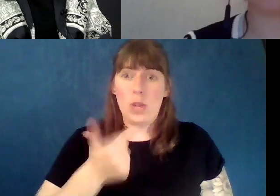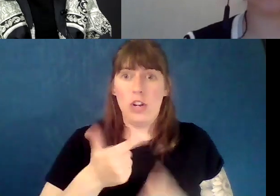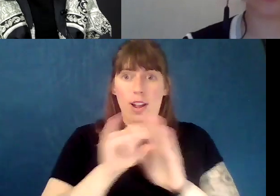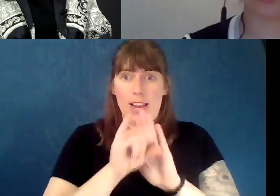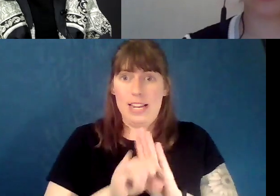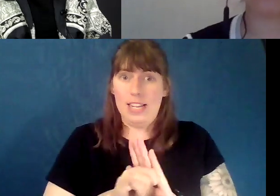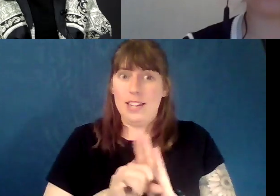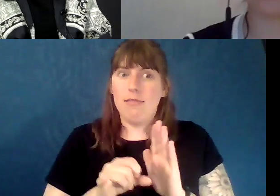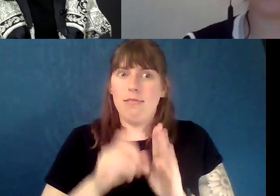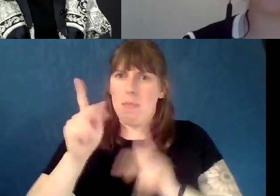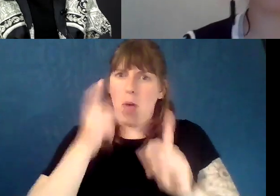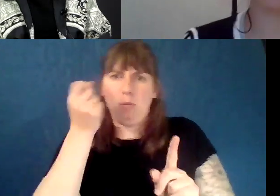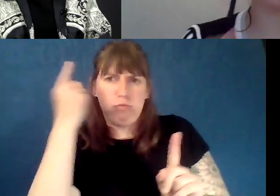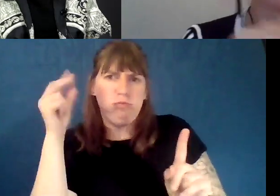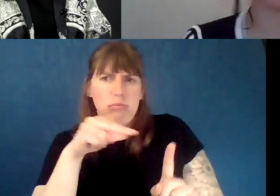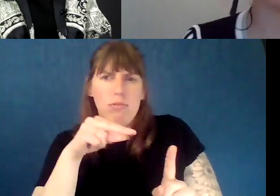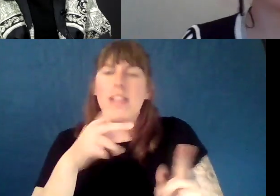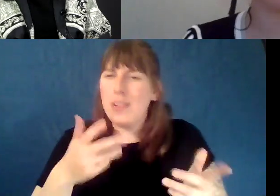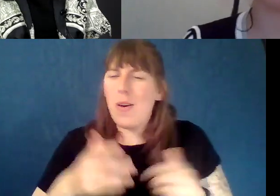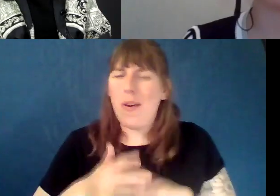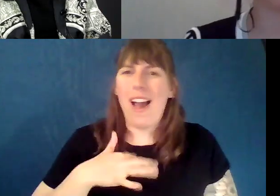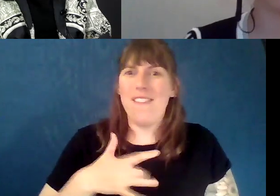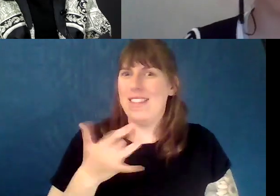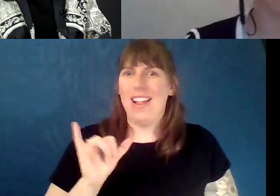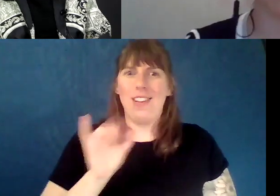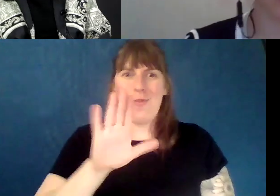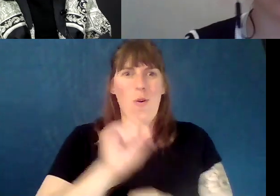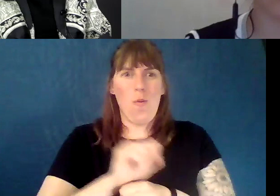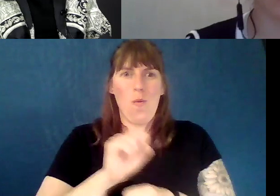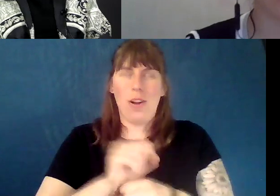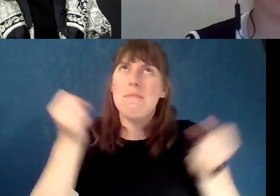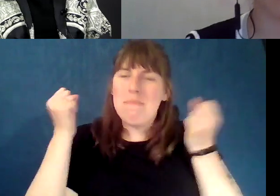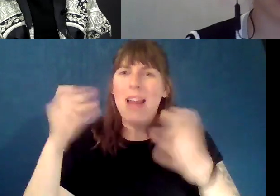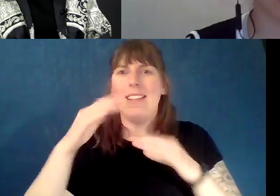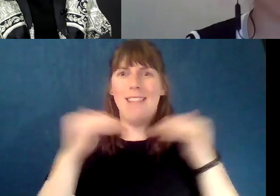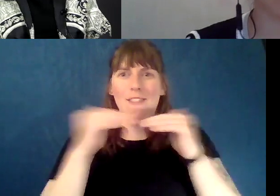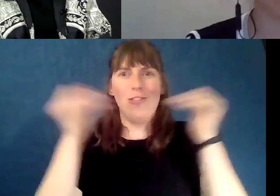understood. So yeah, I feel like this work just operates on so many different levels to, you know,